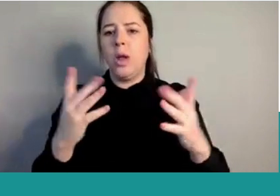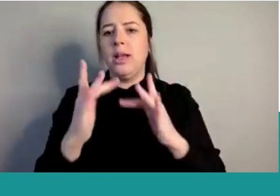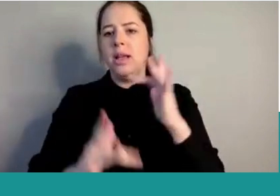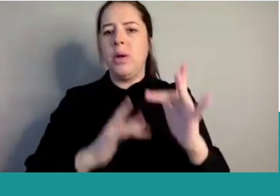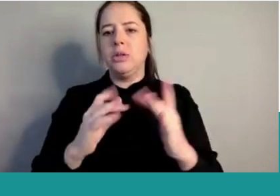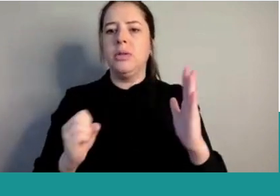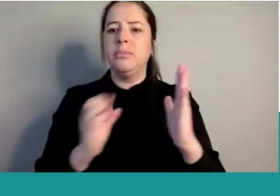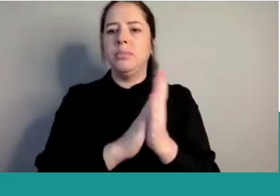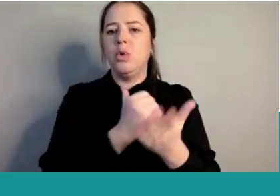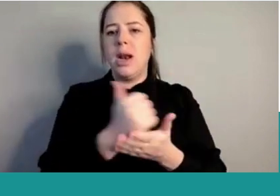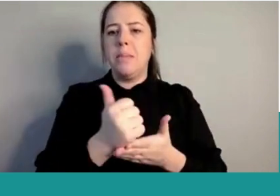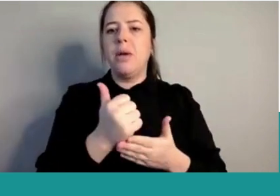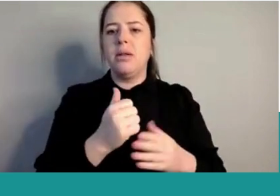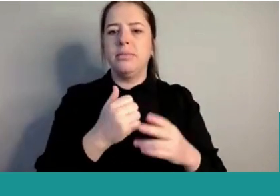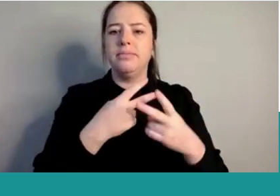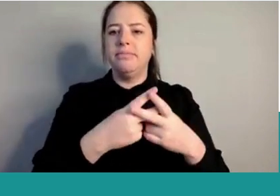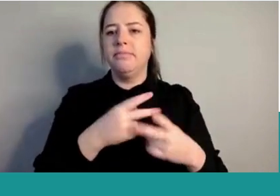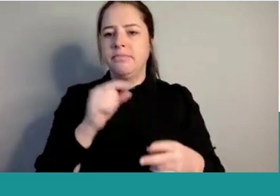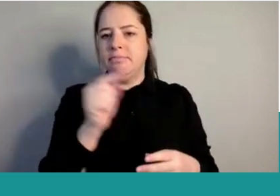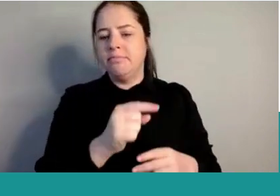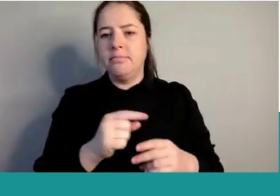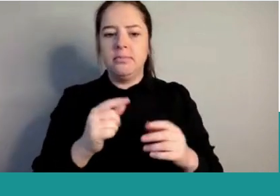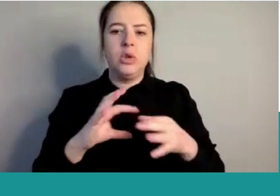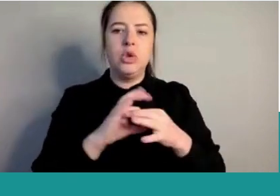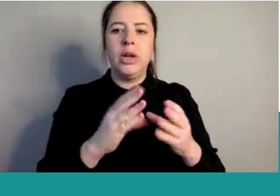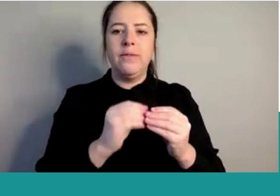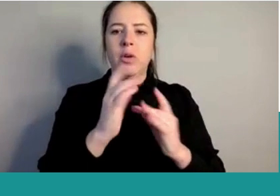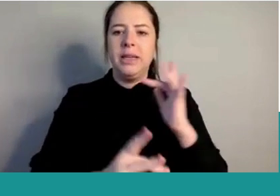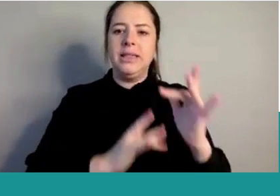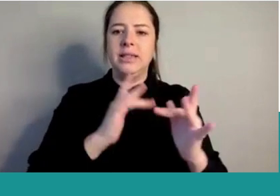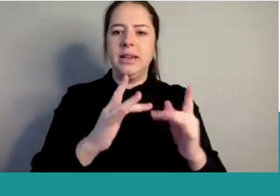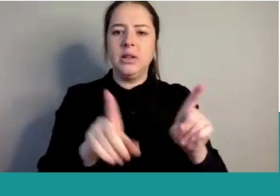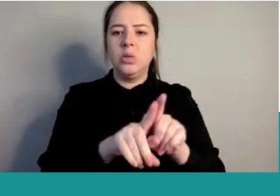and it's on the screen now for you, and join from your browser. For those of you who are on site,